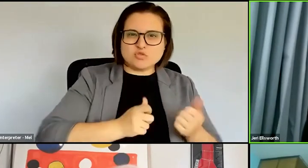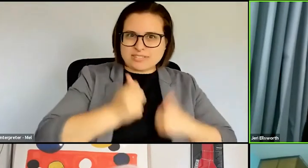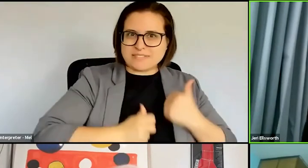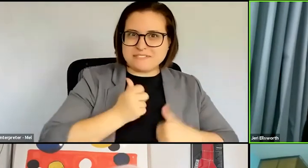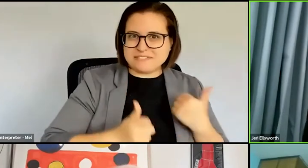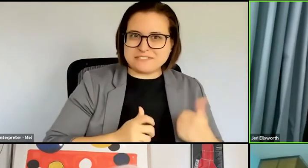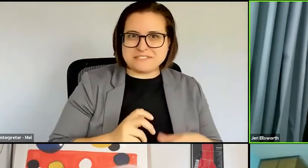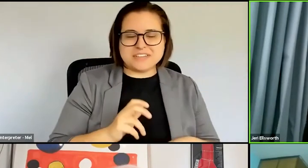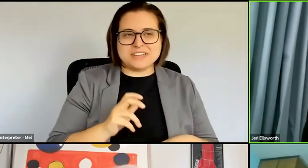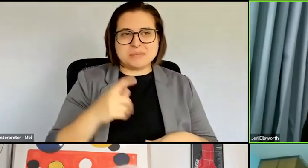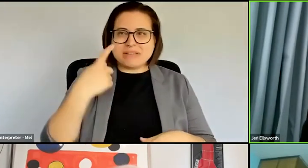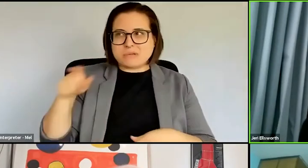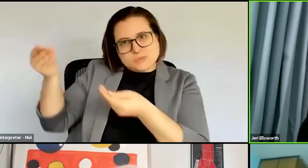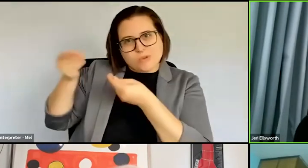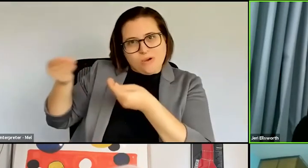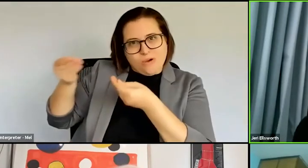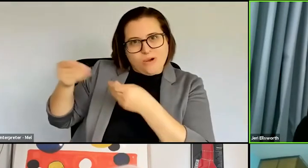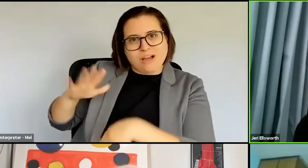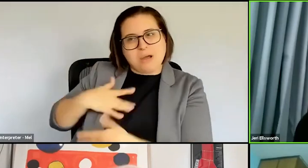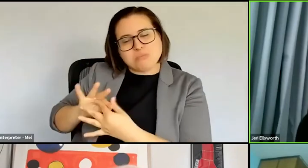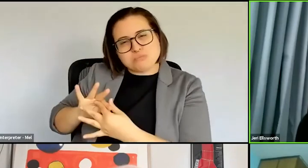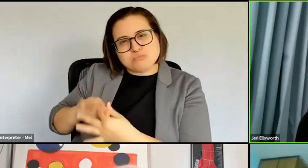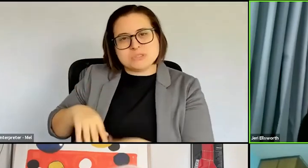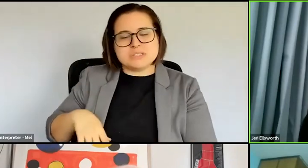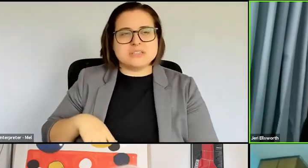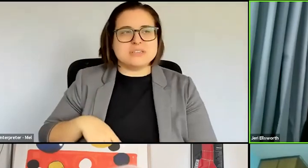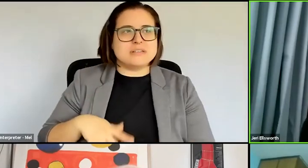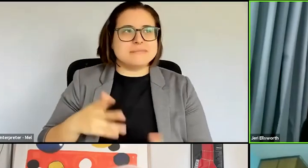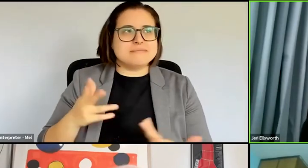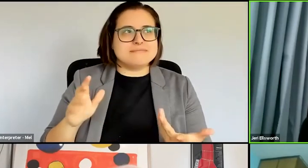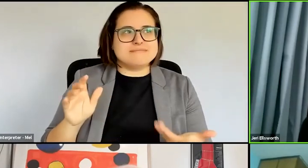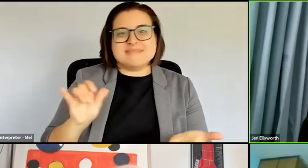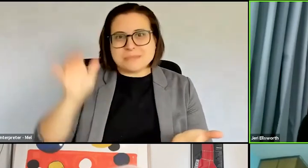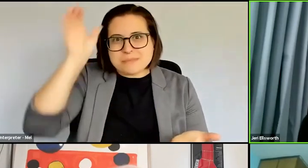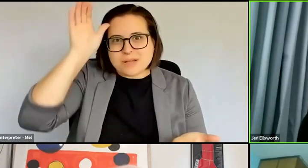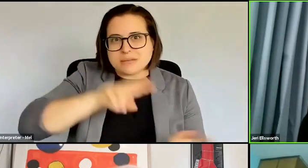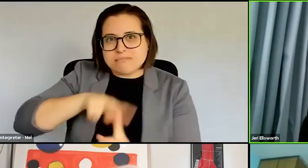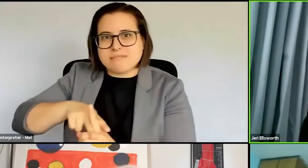or not you know, begs the question you know, what if our car -- what if my car was my best friend,